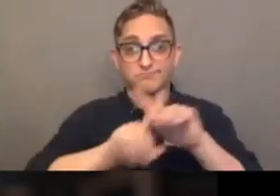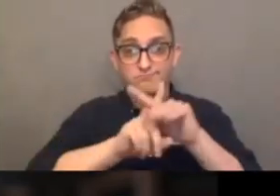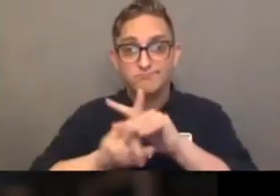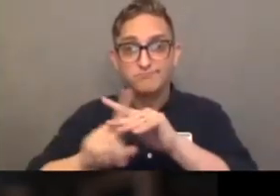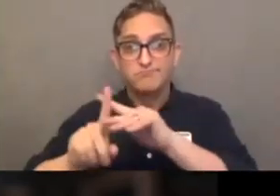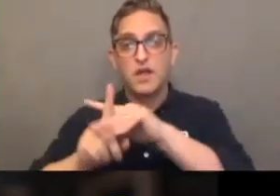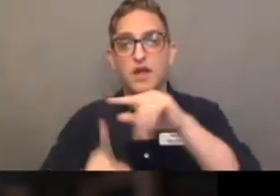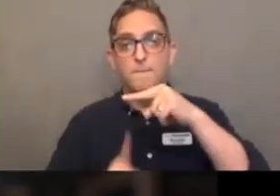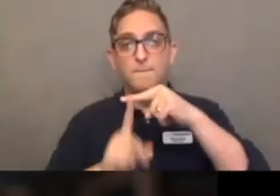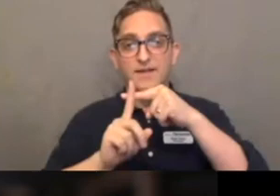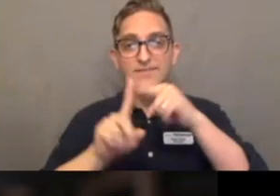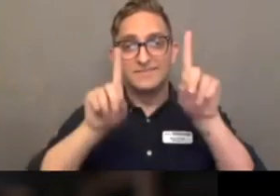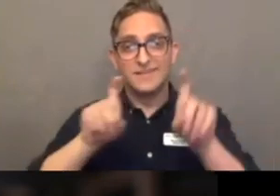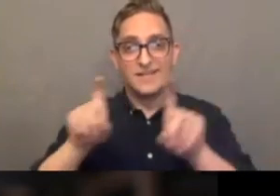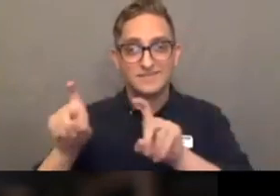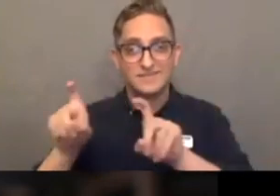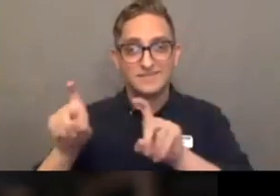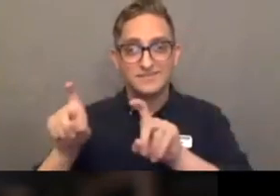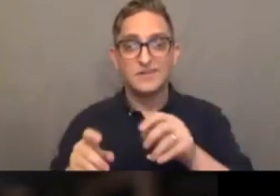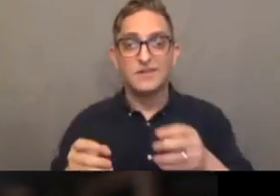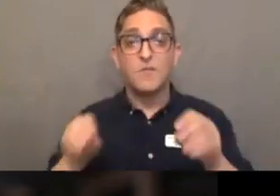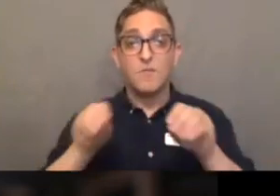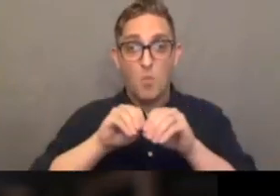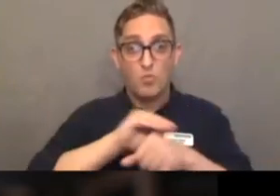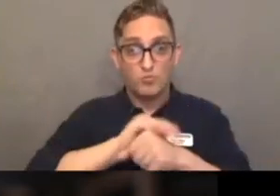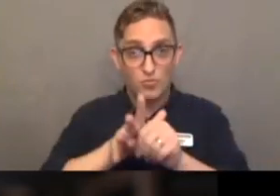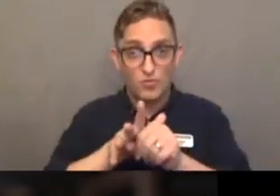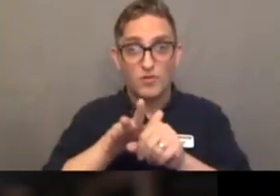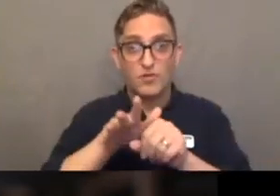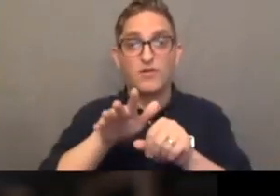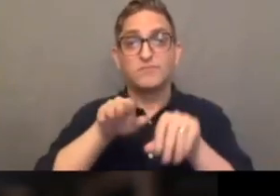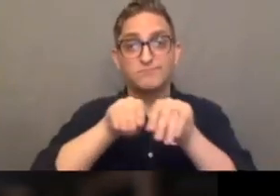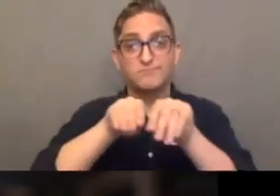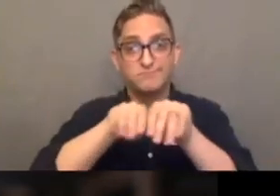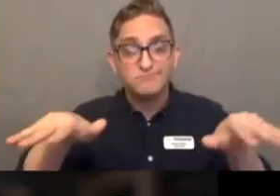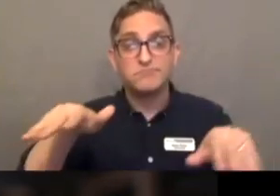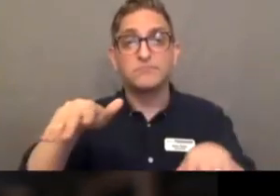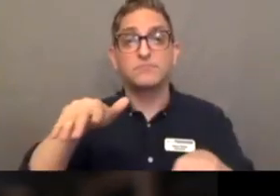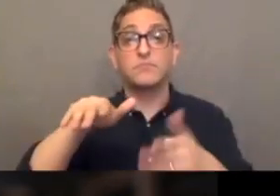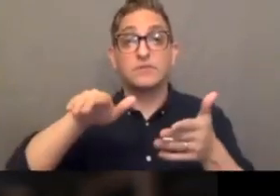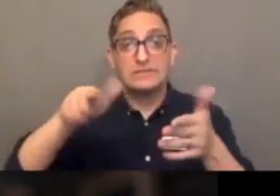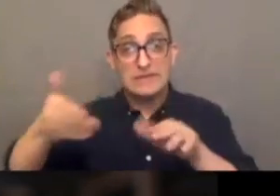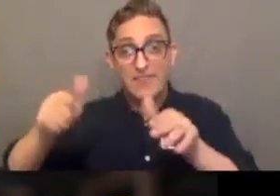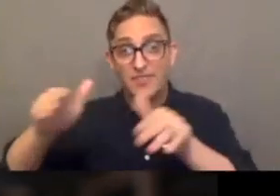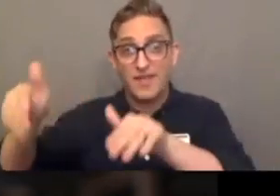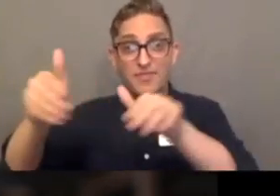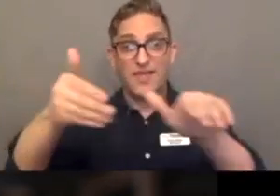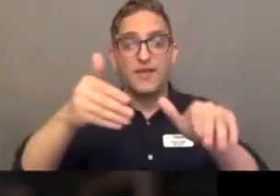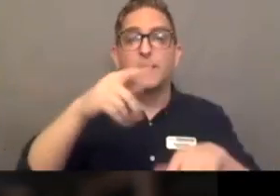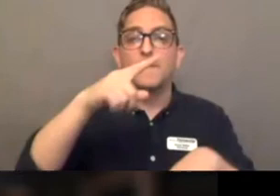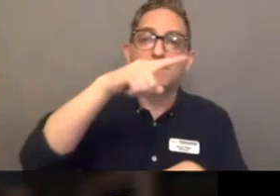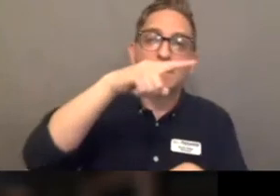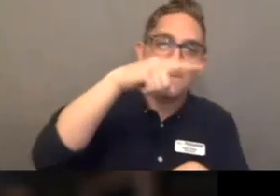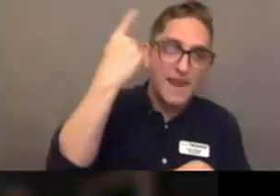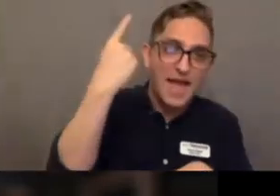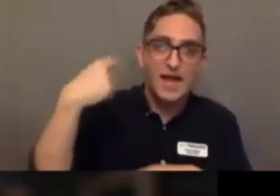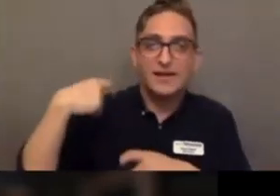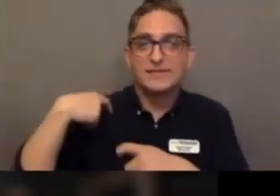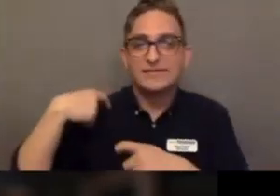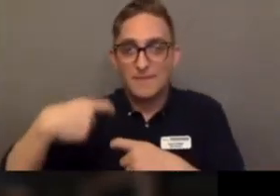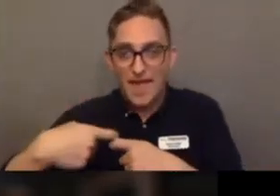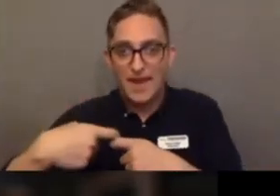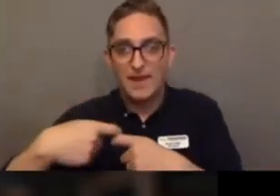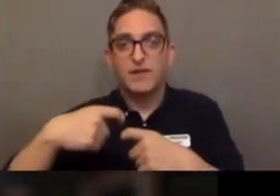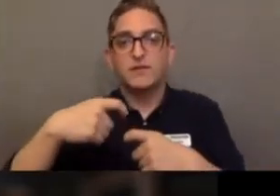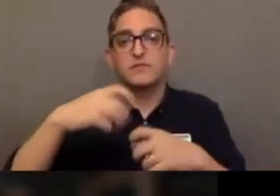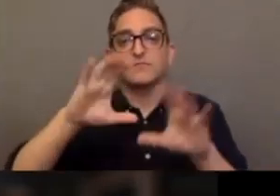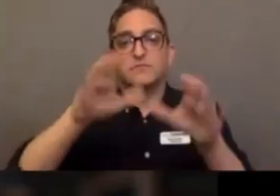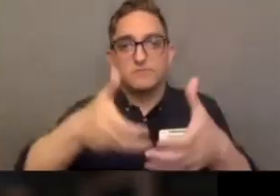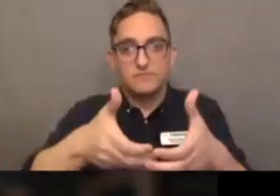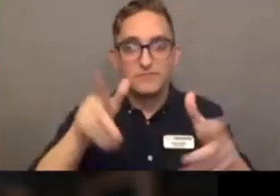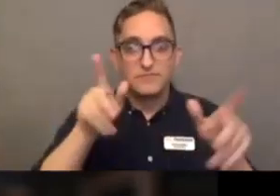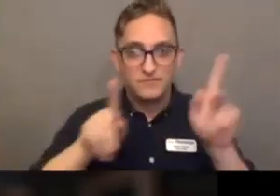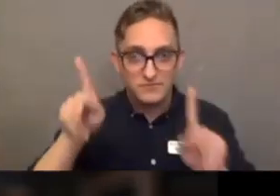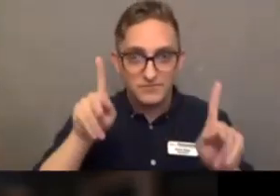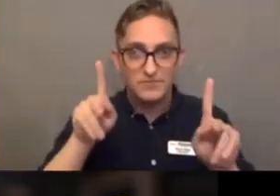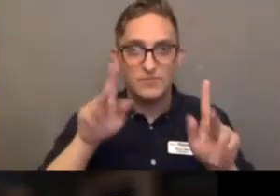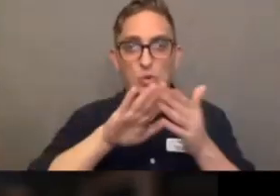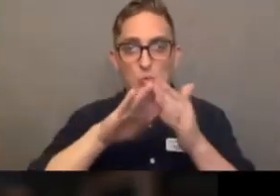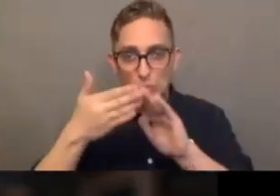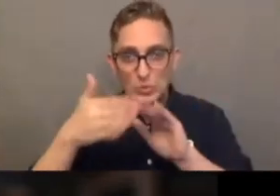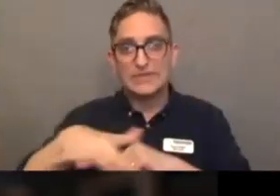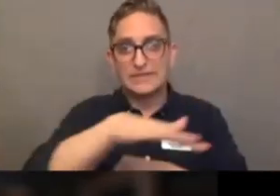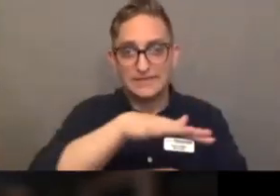and active cases of the virus and even deaths in black and Hispanic communities. And again